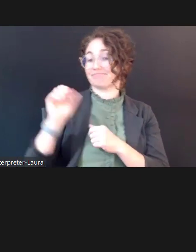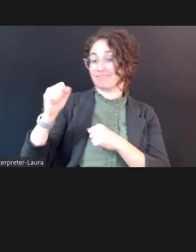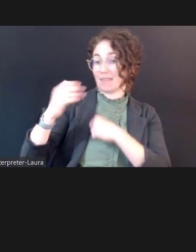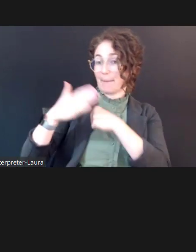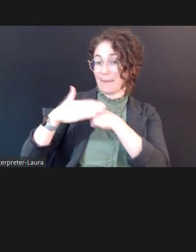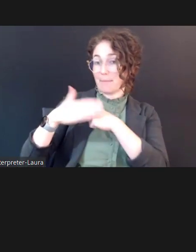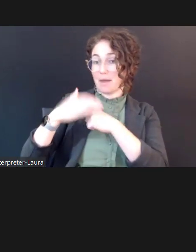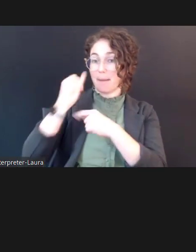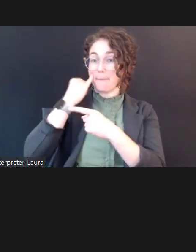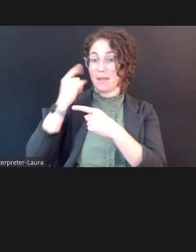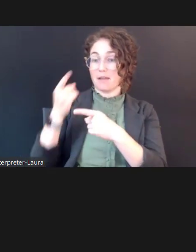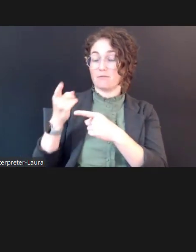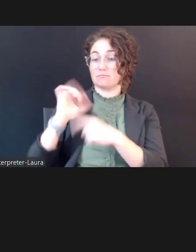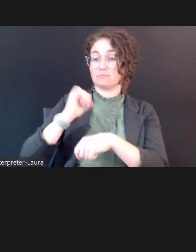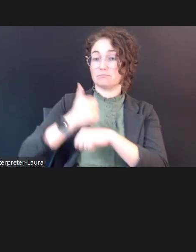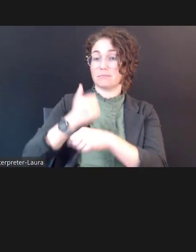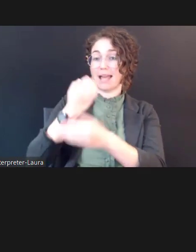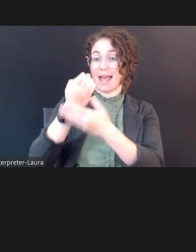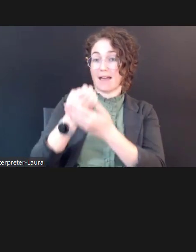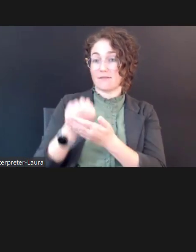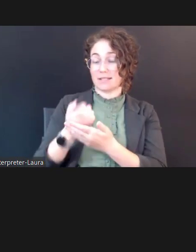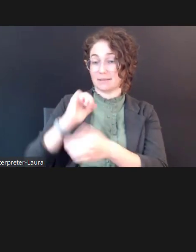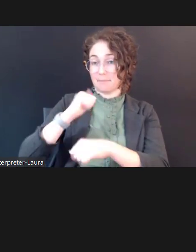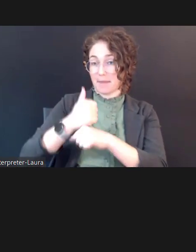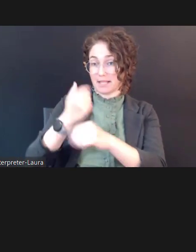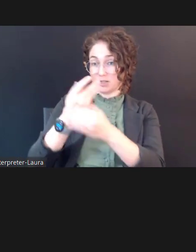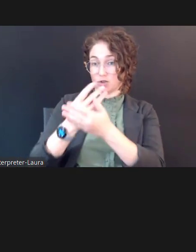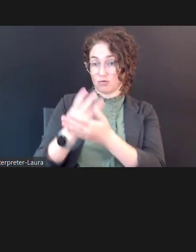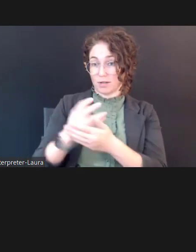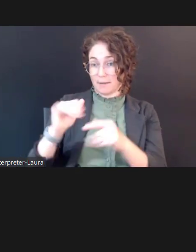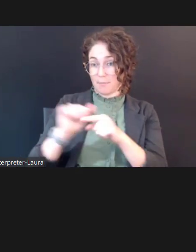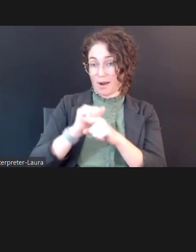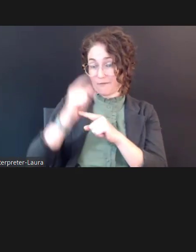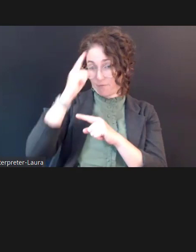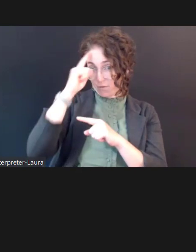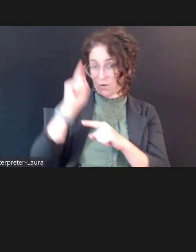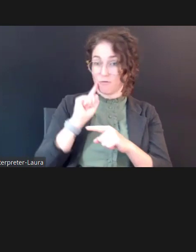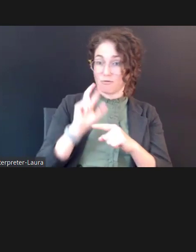evidence-based screening practices for 3 to 5 year olds and